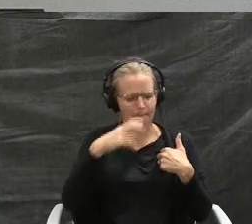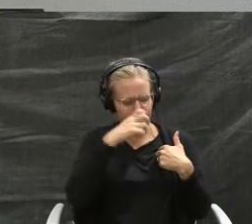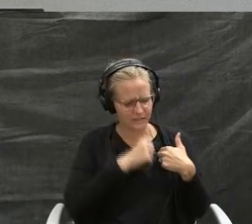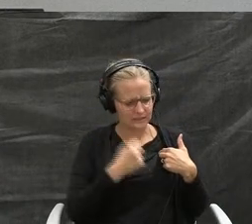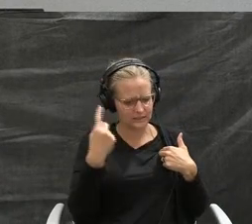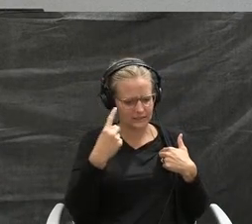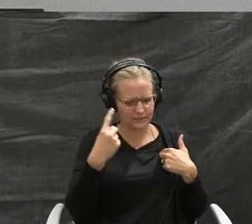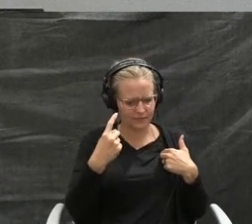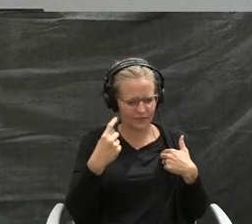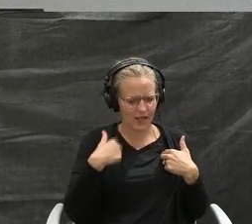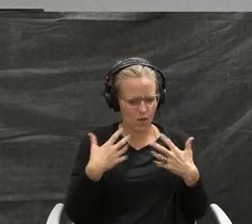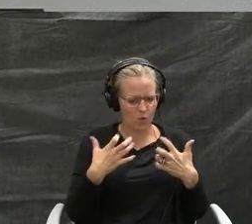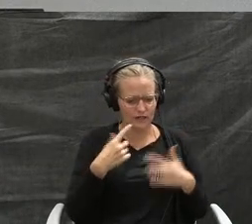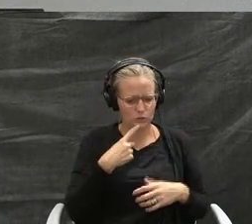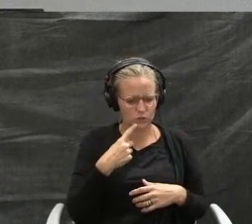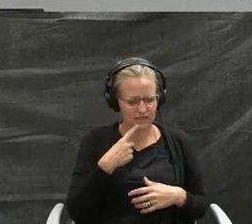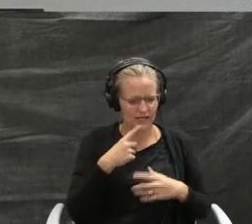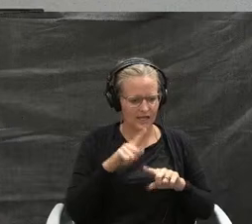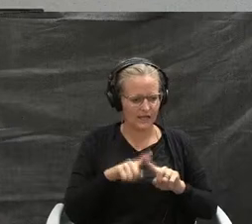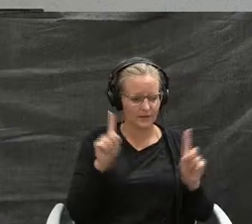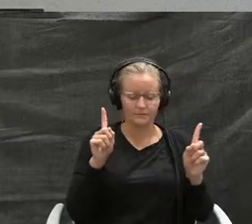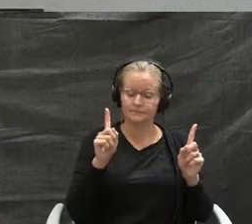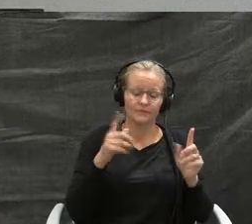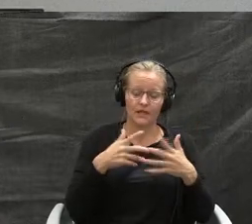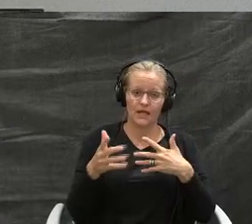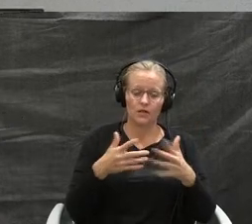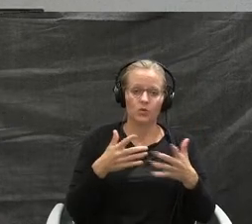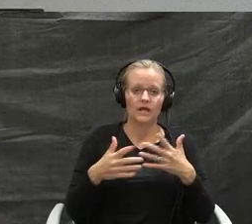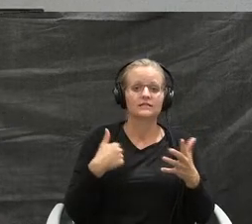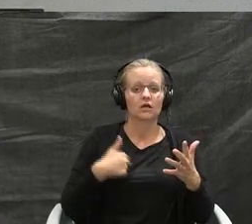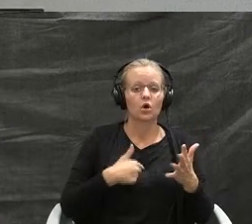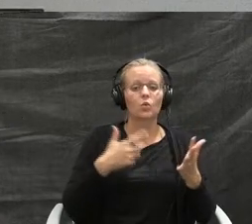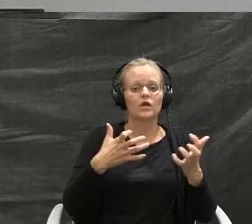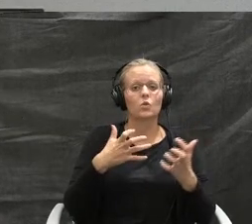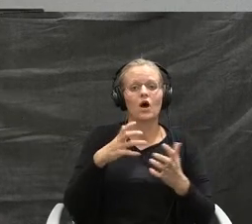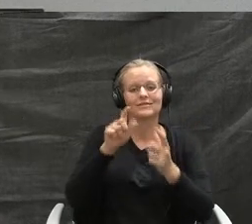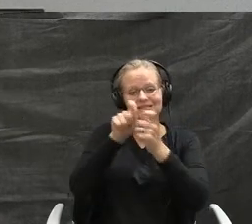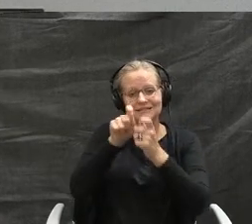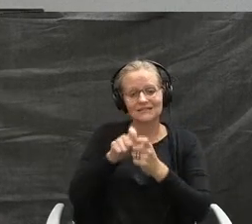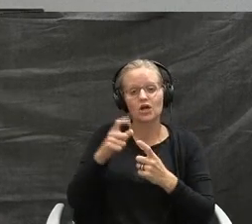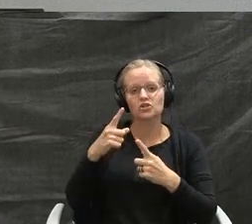them and some are going to need more time to decide than others.